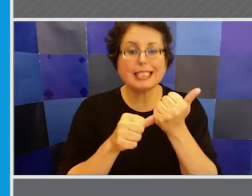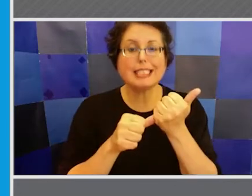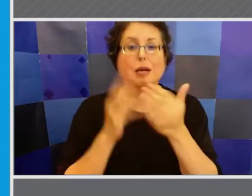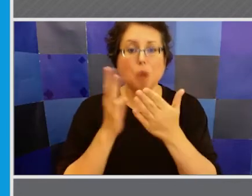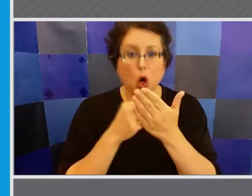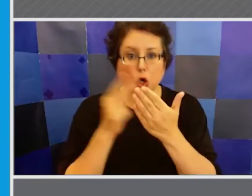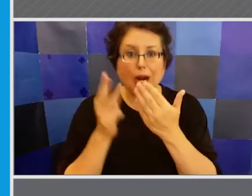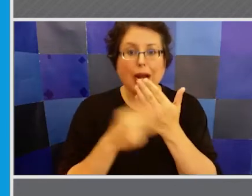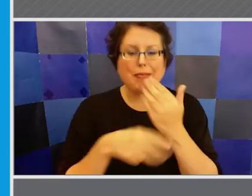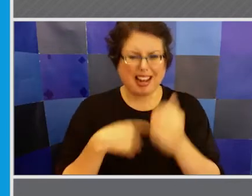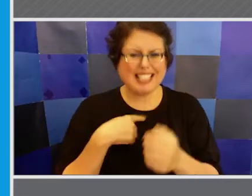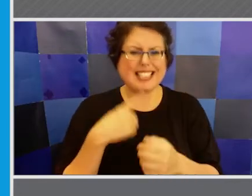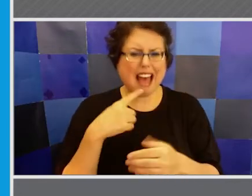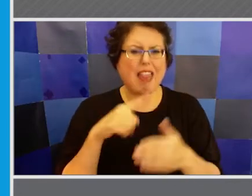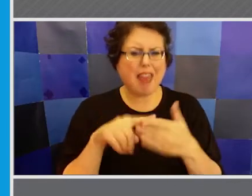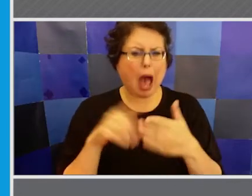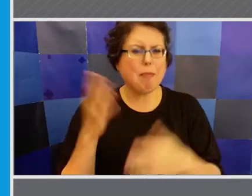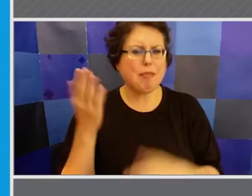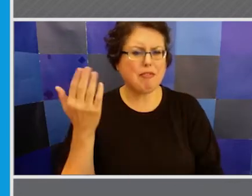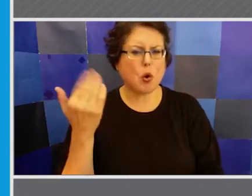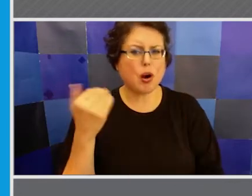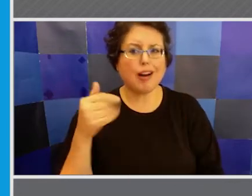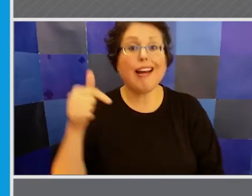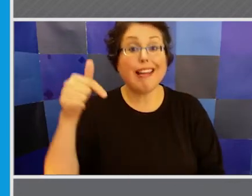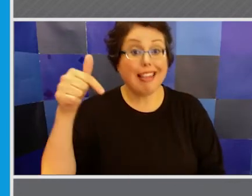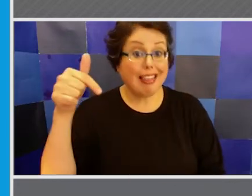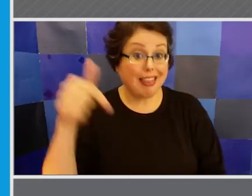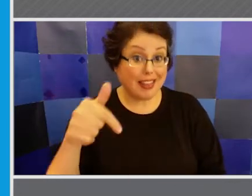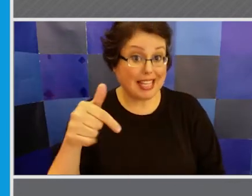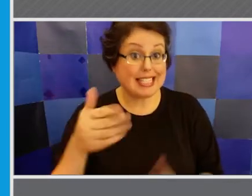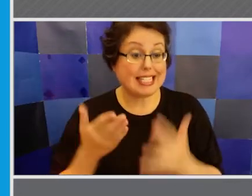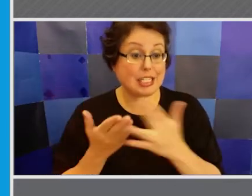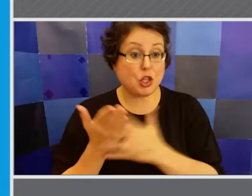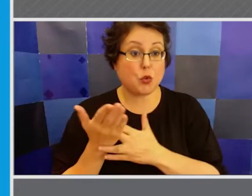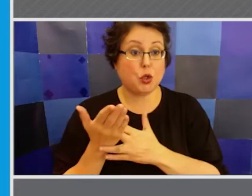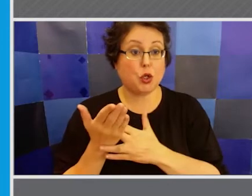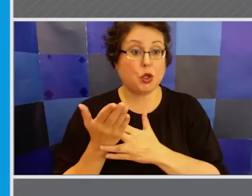is focused on sorry this this is through the currency rental assistance programs through